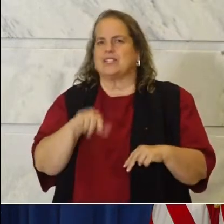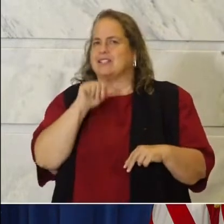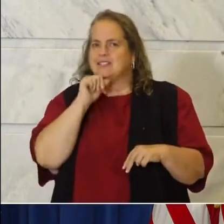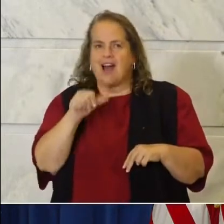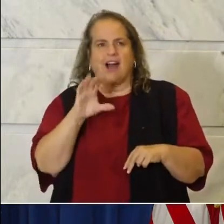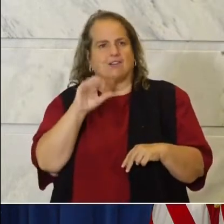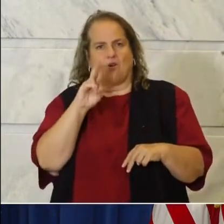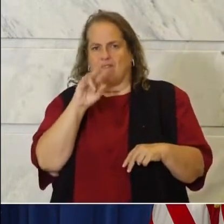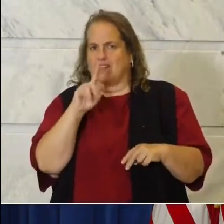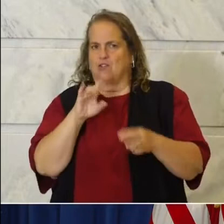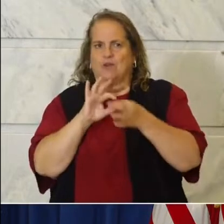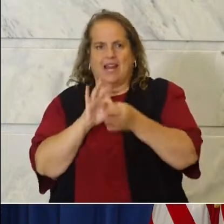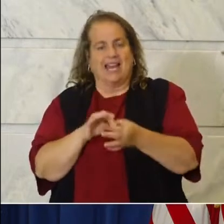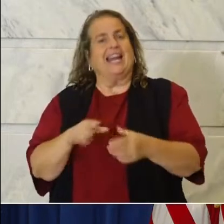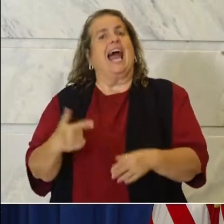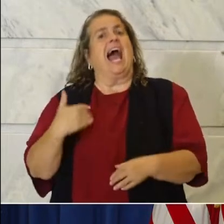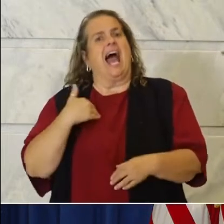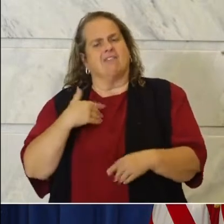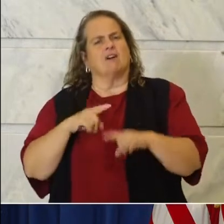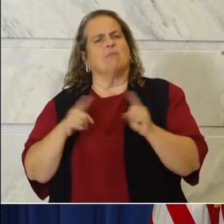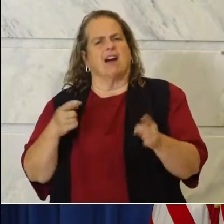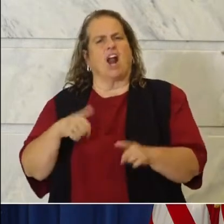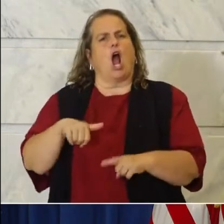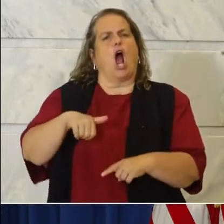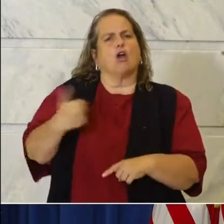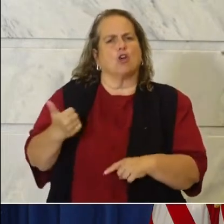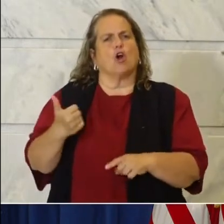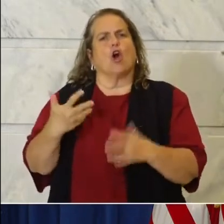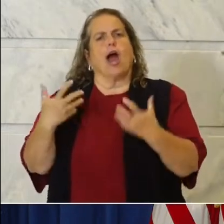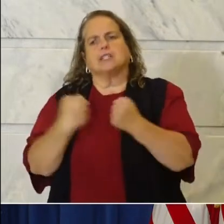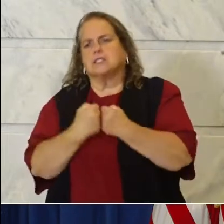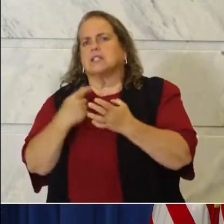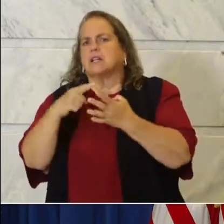committing to committed to being honest and open and trying to be as credible